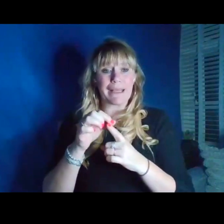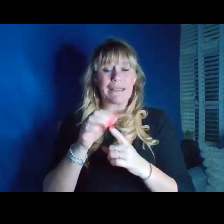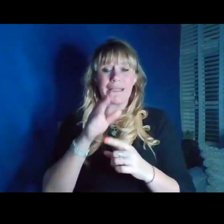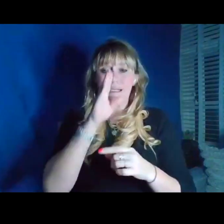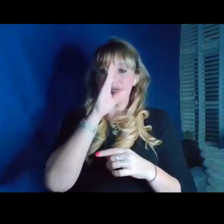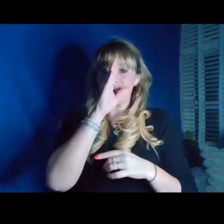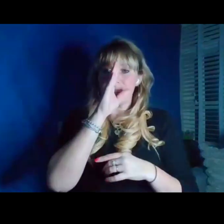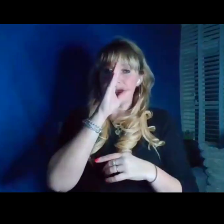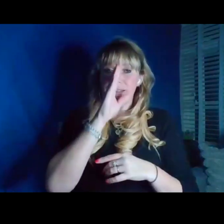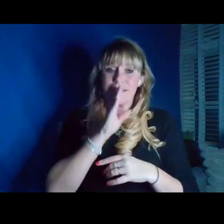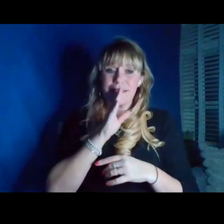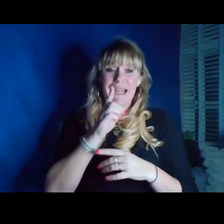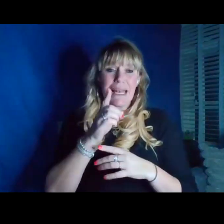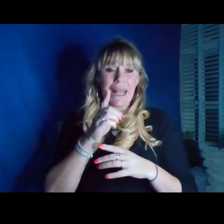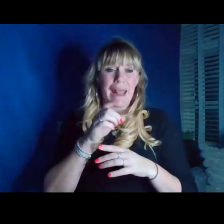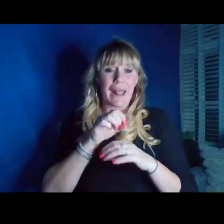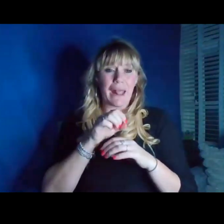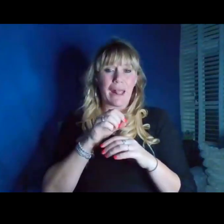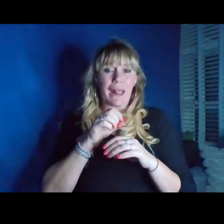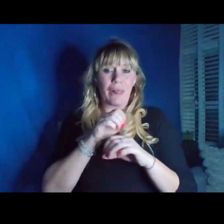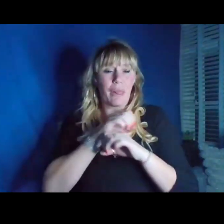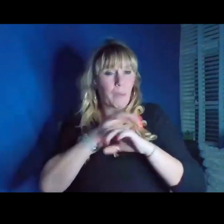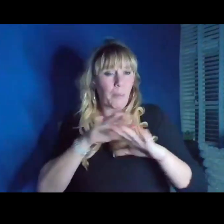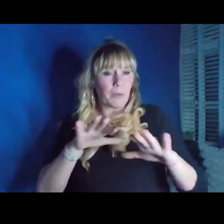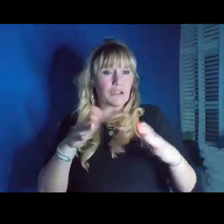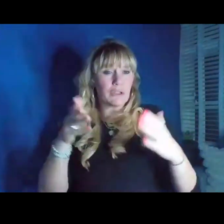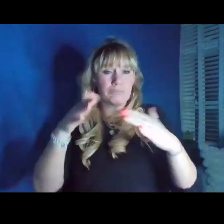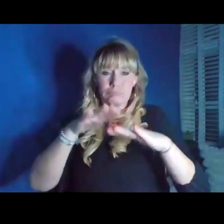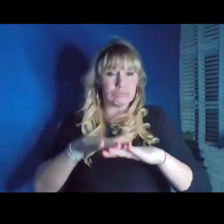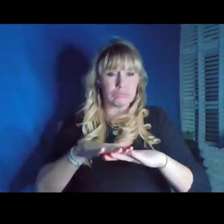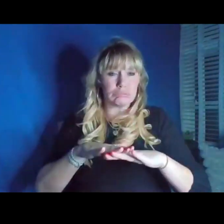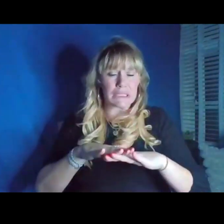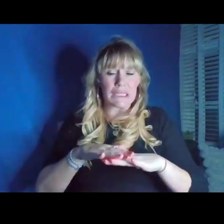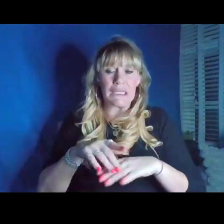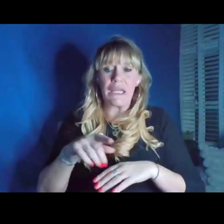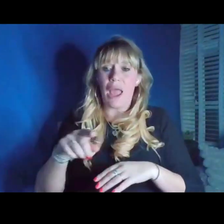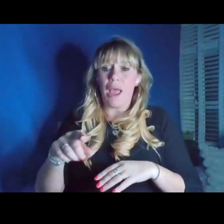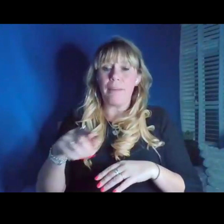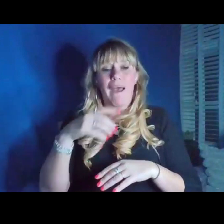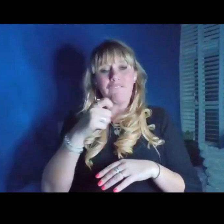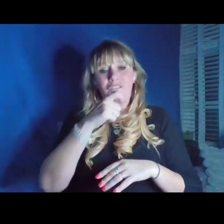Sadly the amazing publisher the Burning Eye Books doesn't exist anymore, I have a few if anyone does